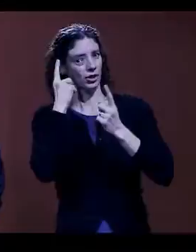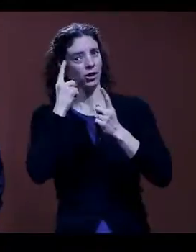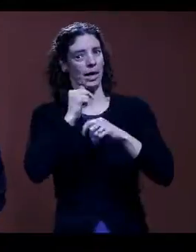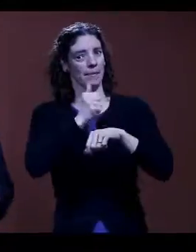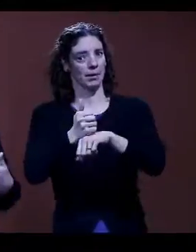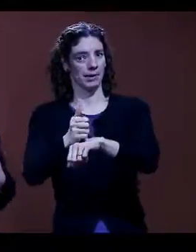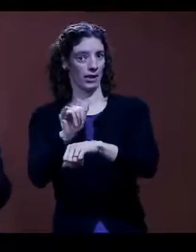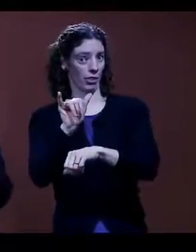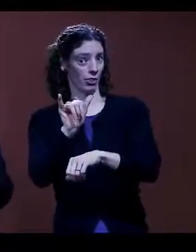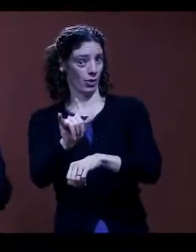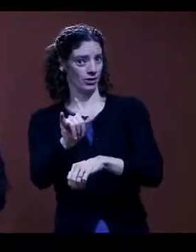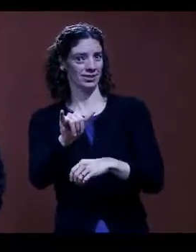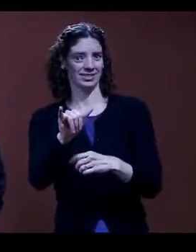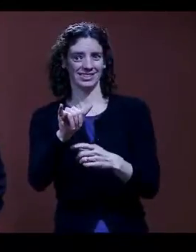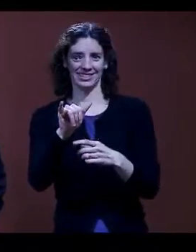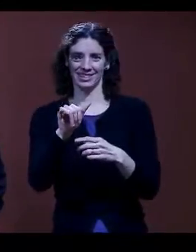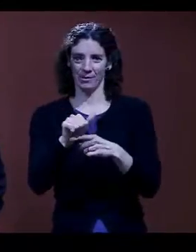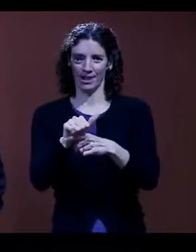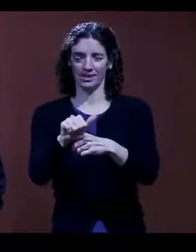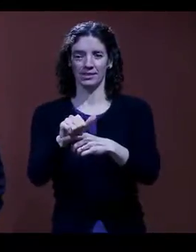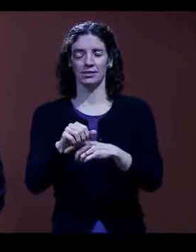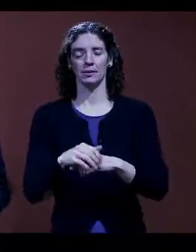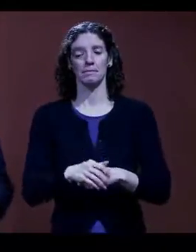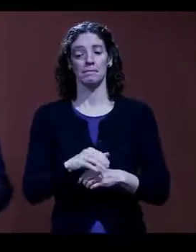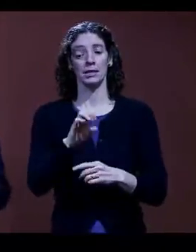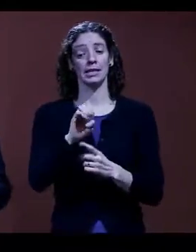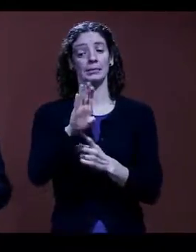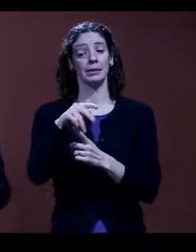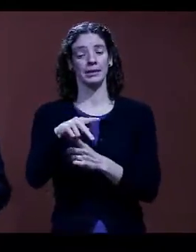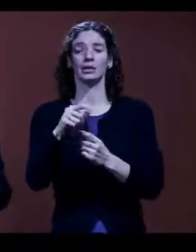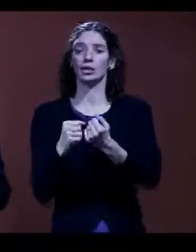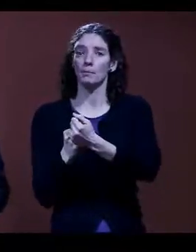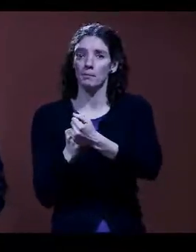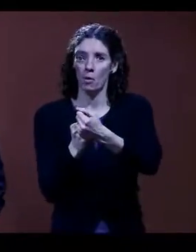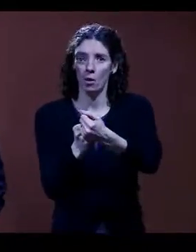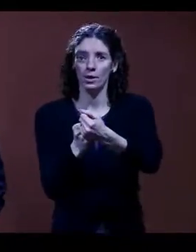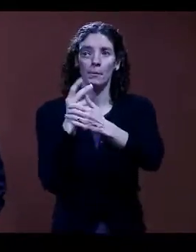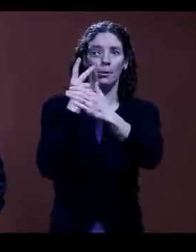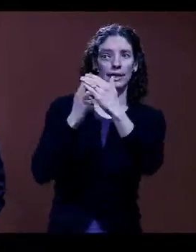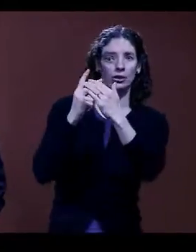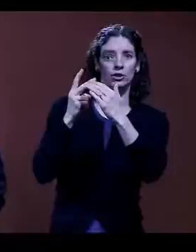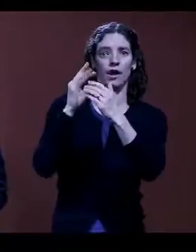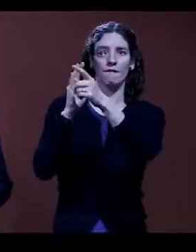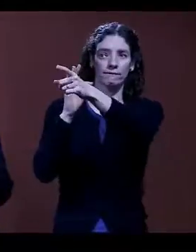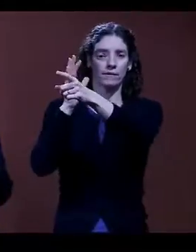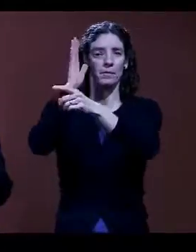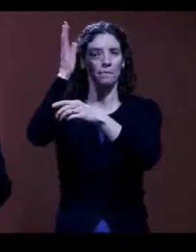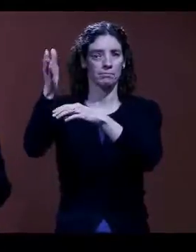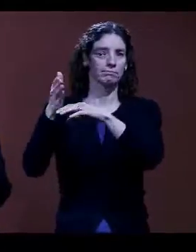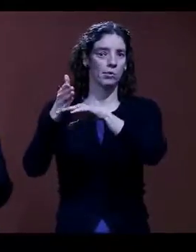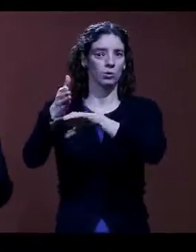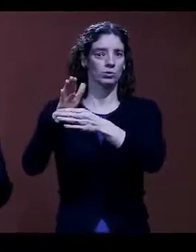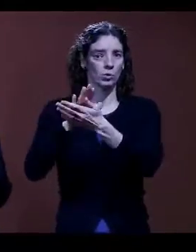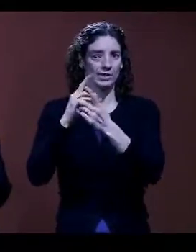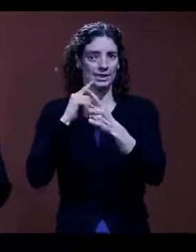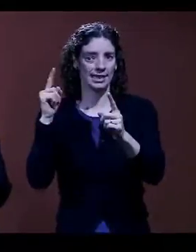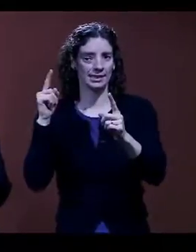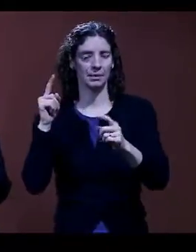Evidence-based practices really kind of support implementation of predictors of post-school success. Again, predictors are kind of those program,